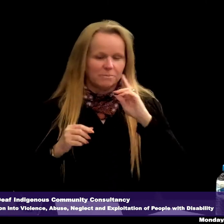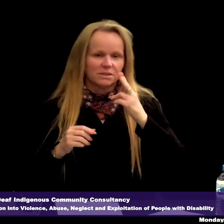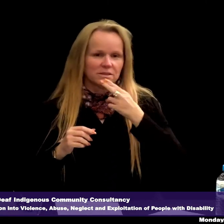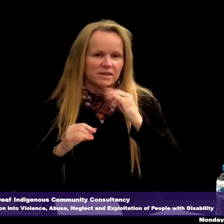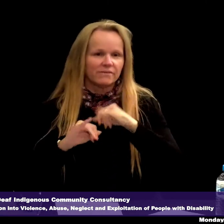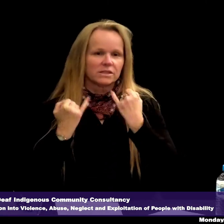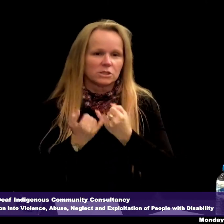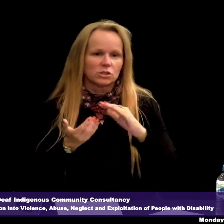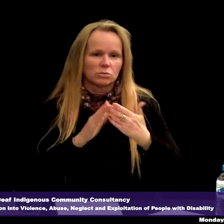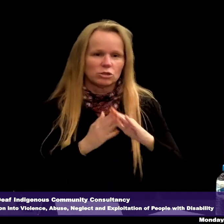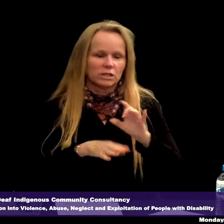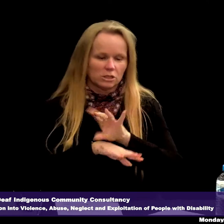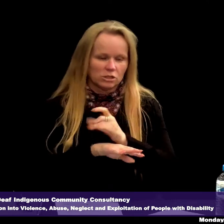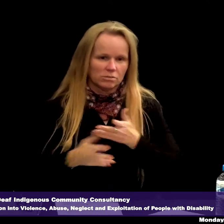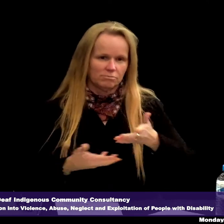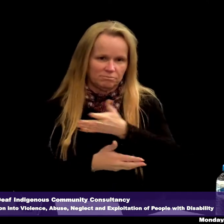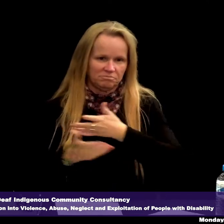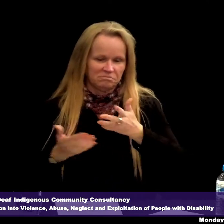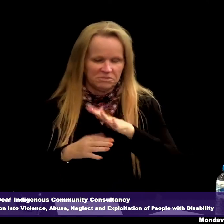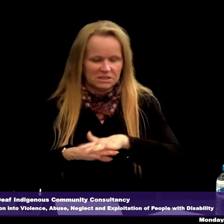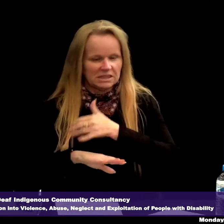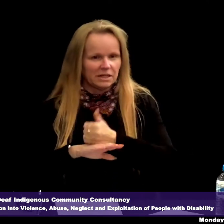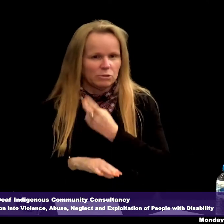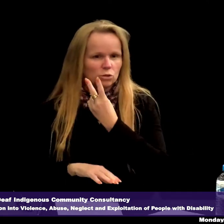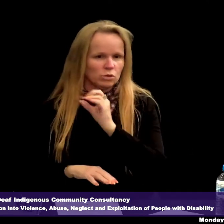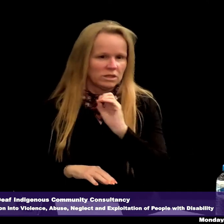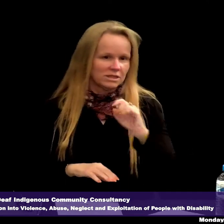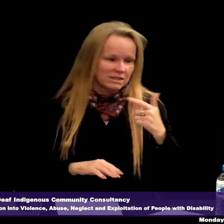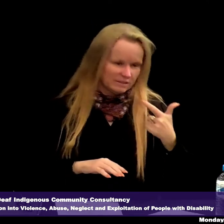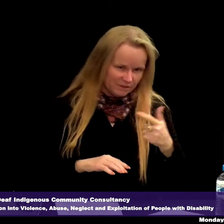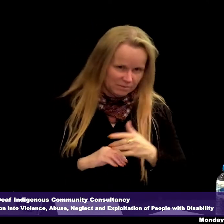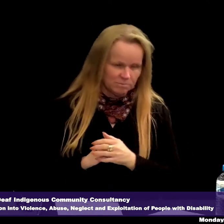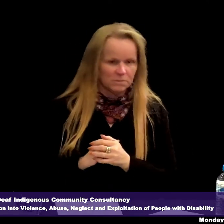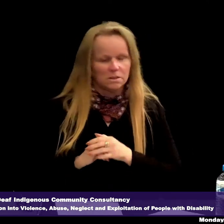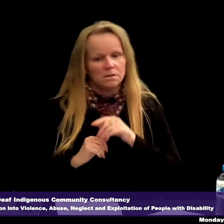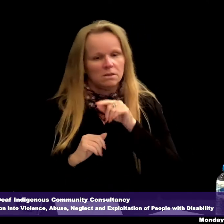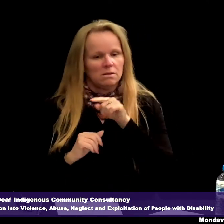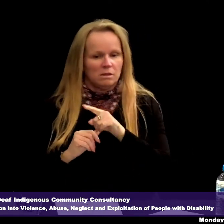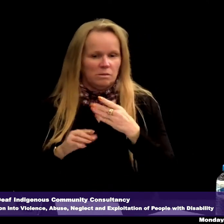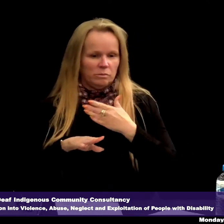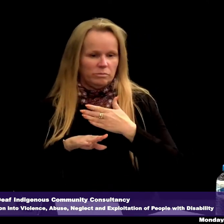My business is called Deaf Indigenous Community Consultation. I established the business in 2007.